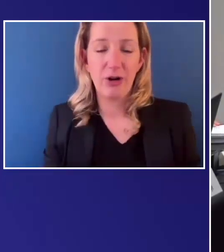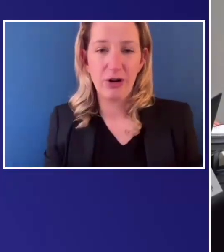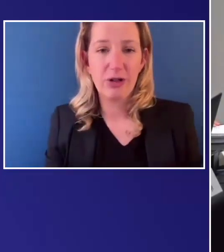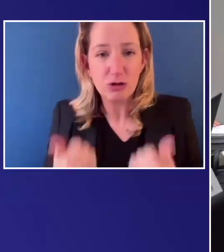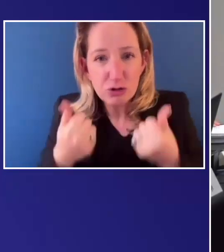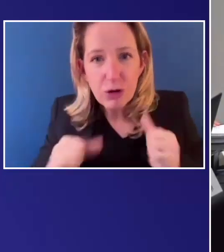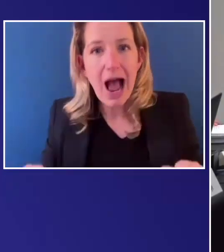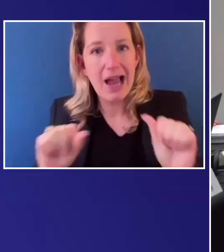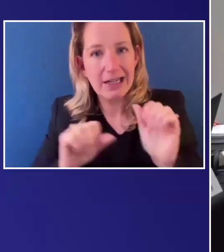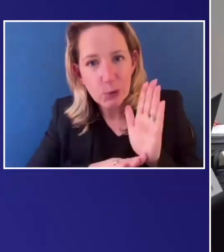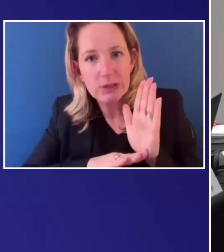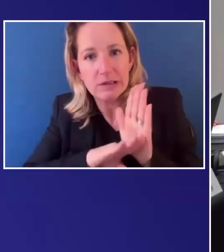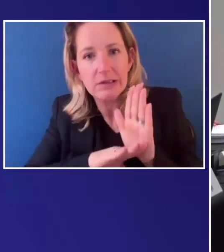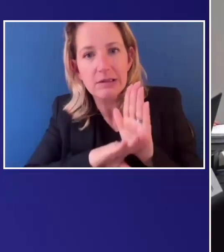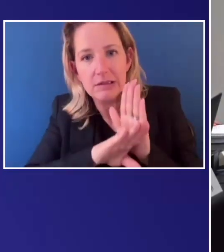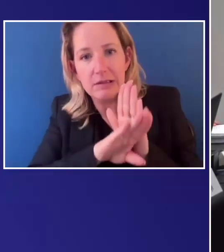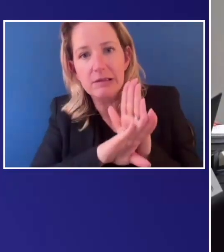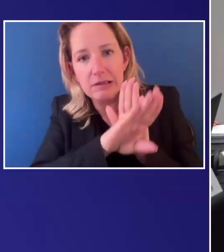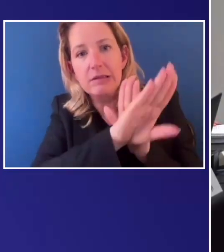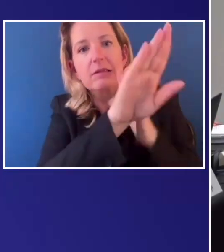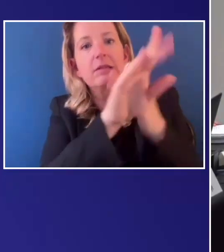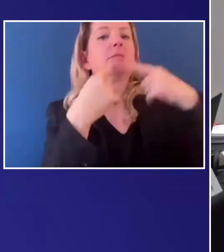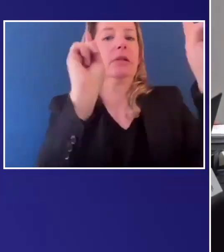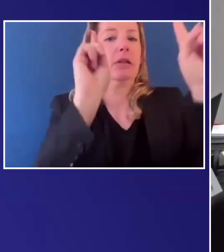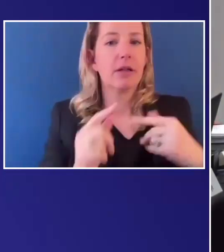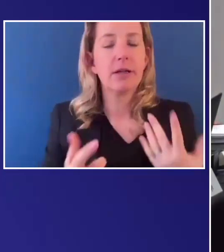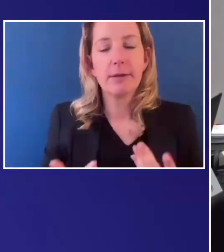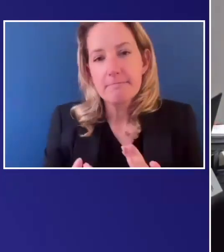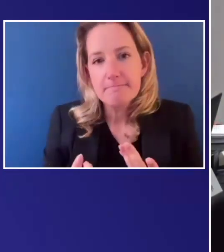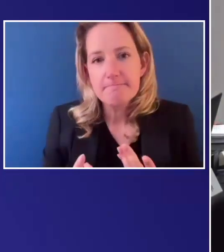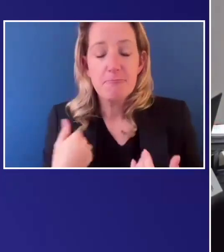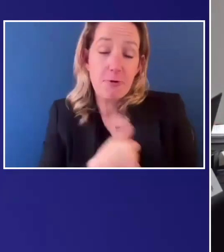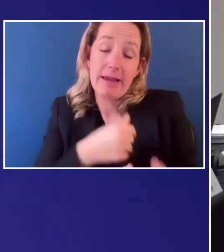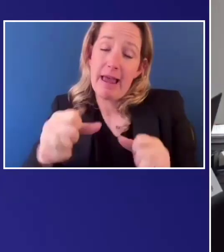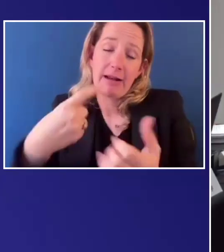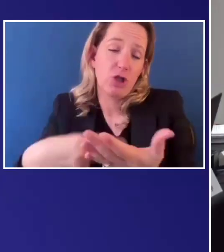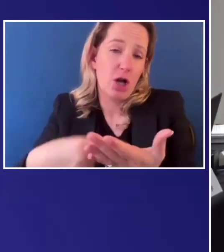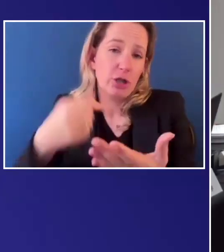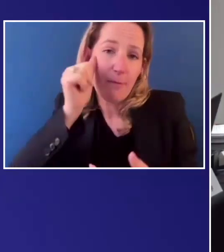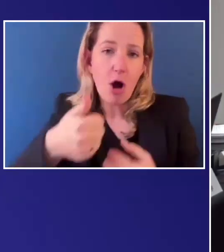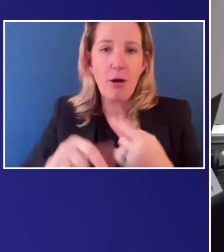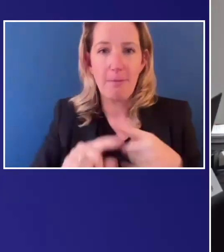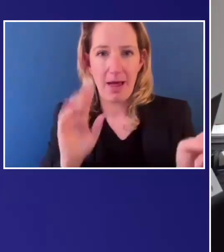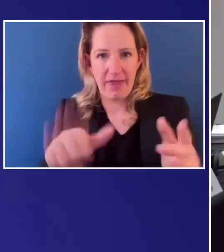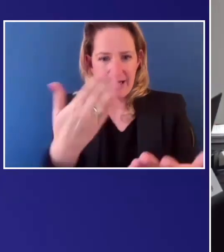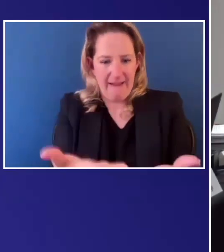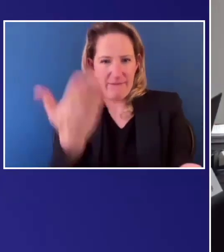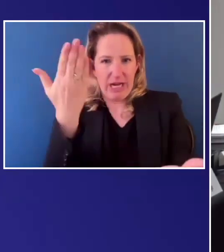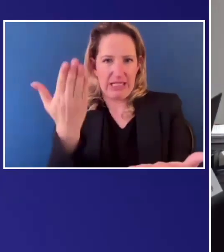So we can talk about it tomorrow for sure, but, but I think the evidence is pretty clear that that's a real problem with,